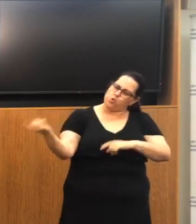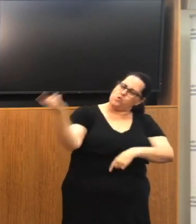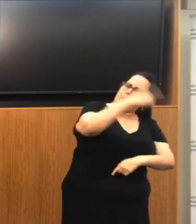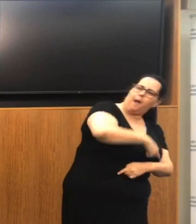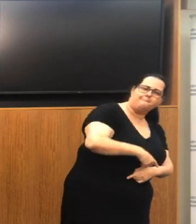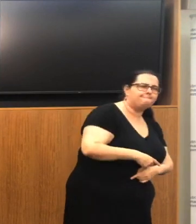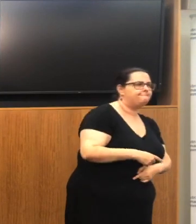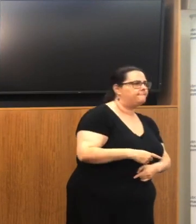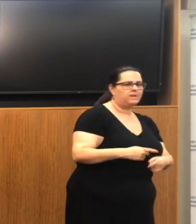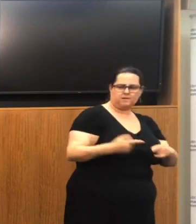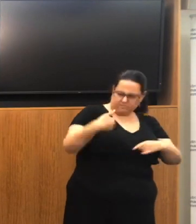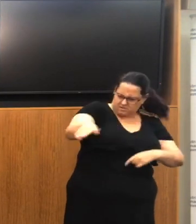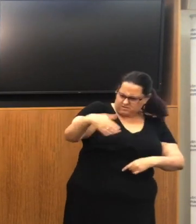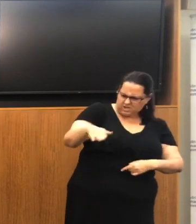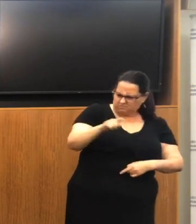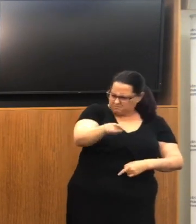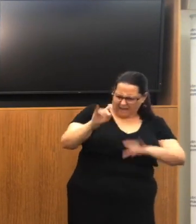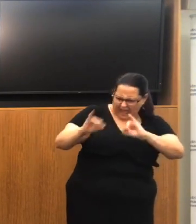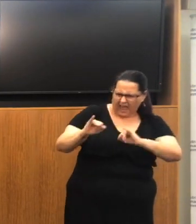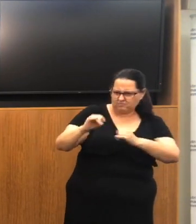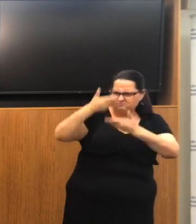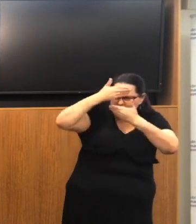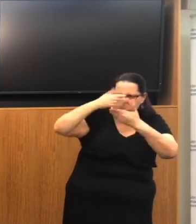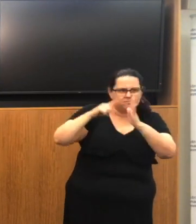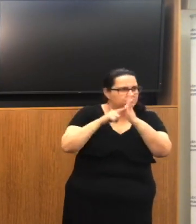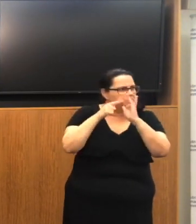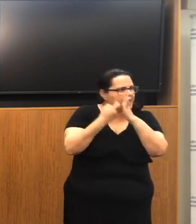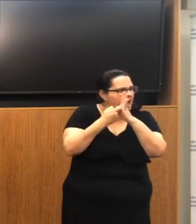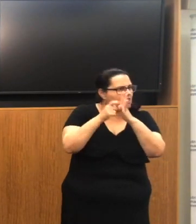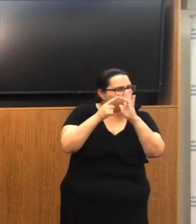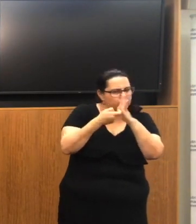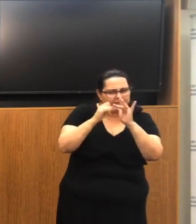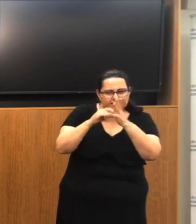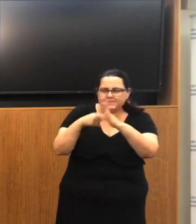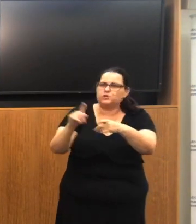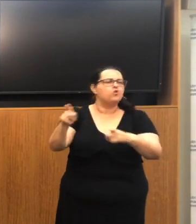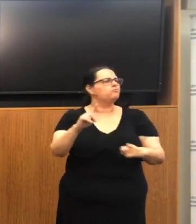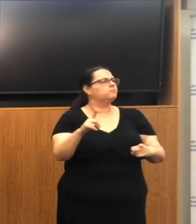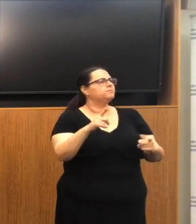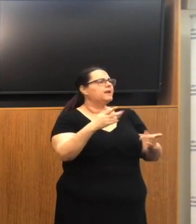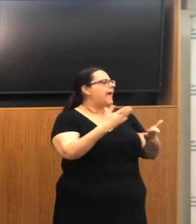What would be your response to someone who is afraid in this way?